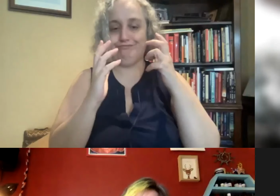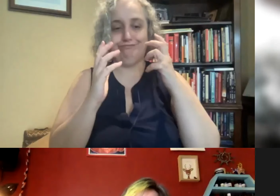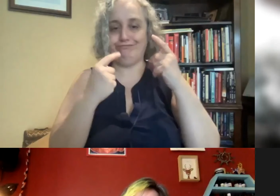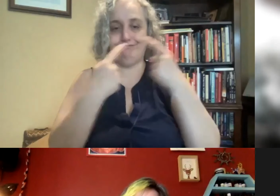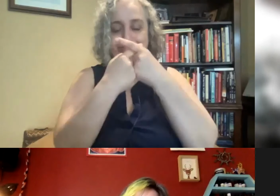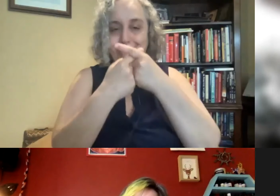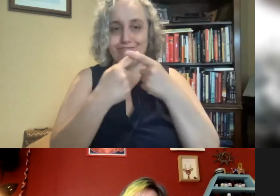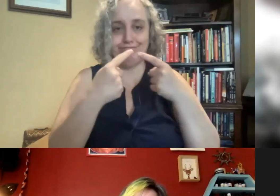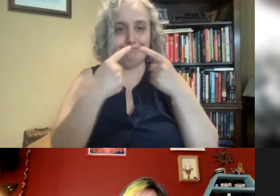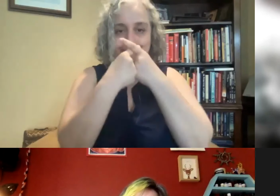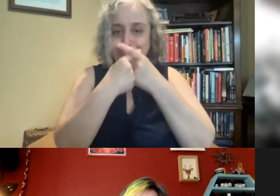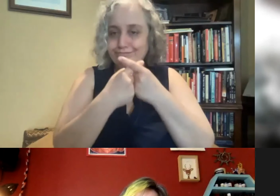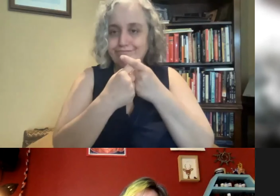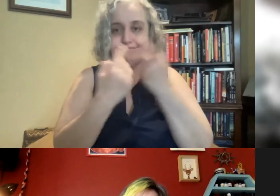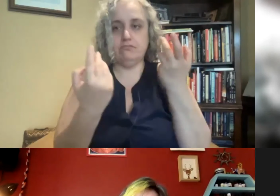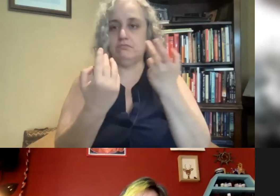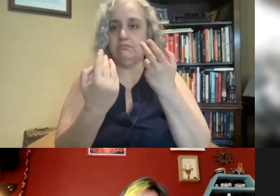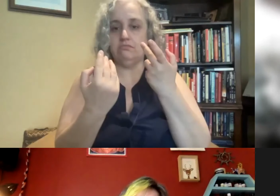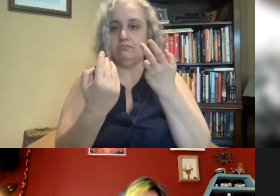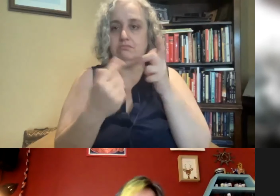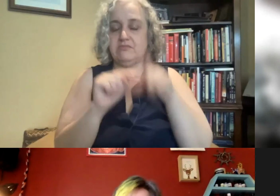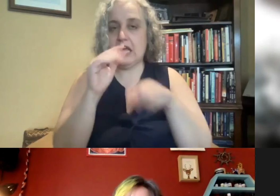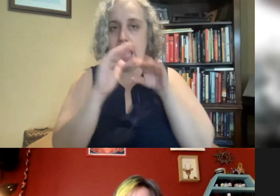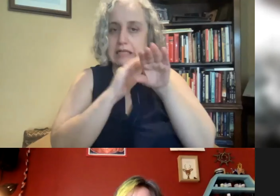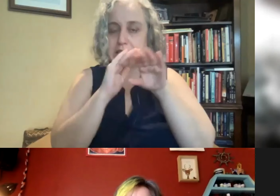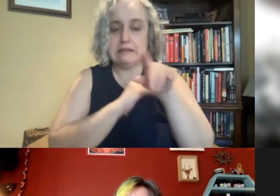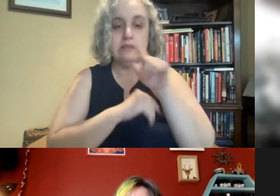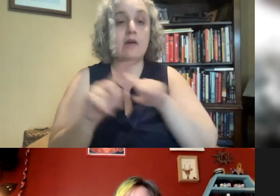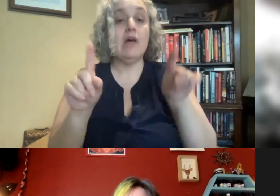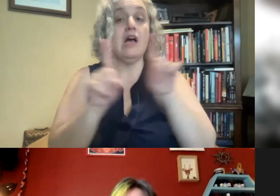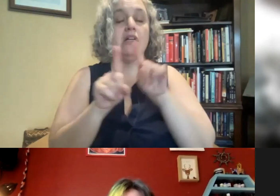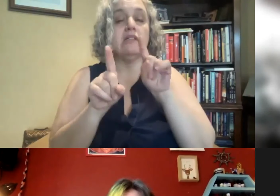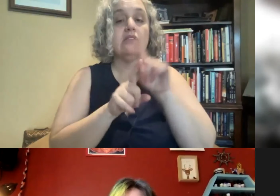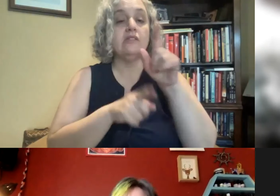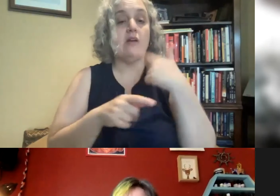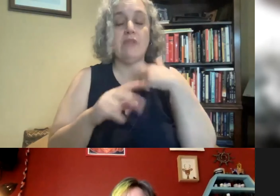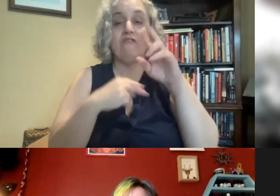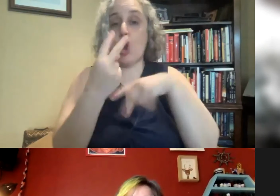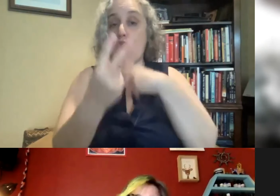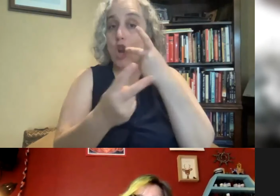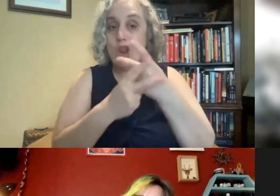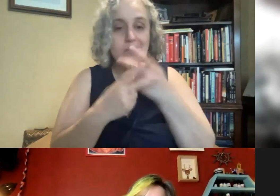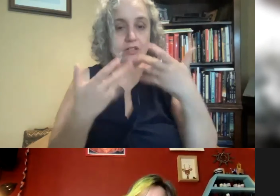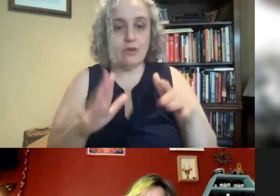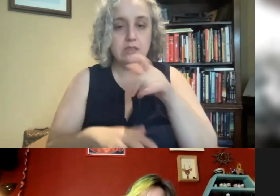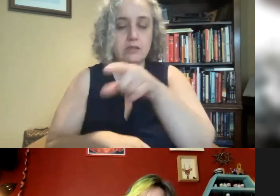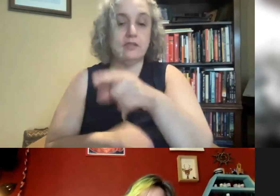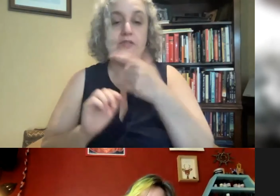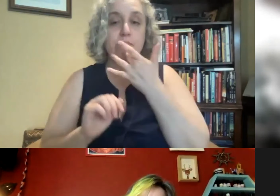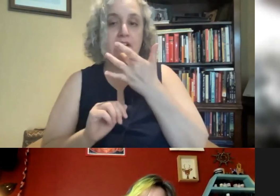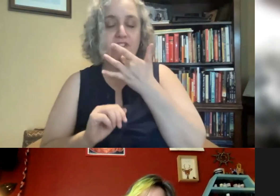there and making sure that you don't get locked in so the preferences you were talking about, if I don't want to use my face,